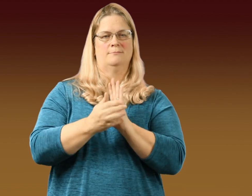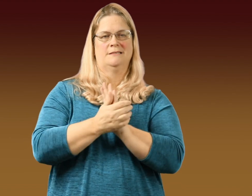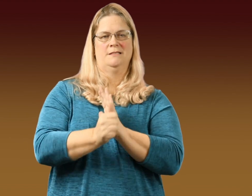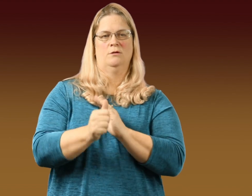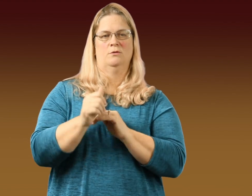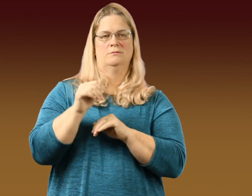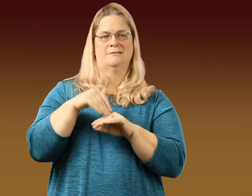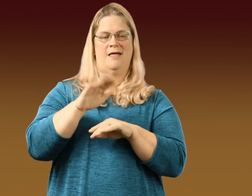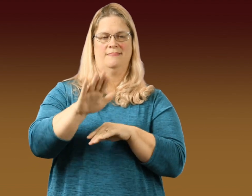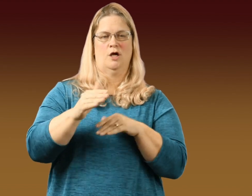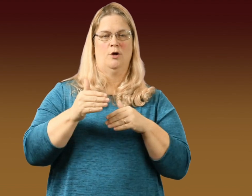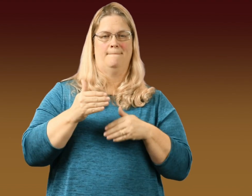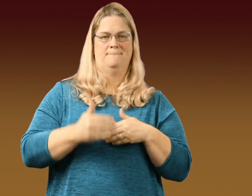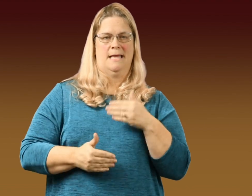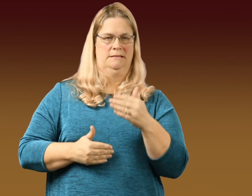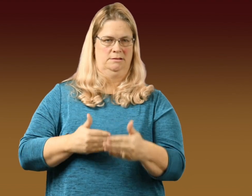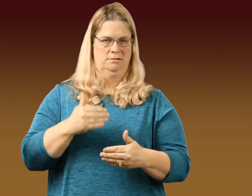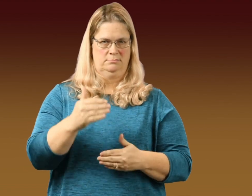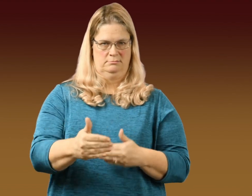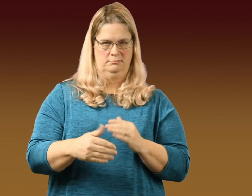of allowing the child to develop skills at their pace.